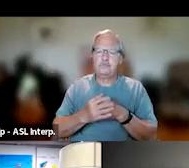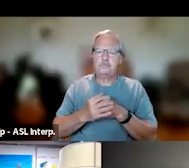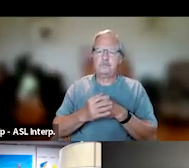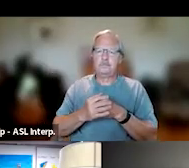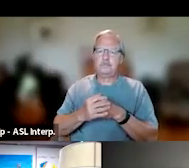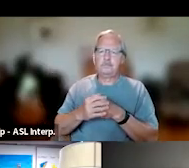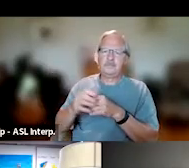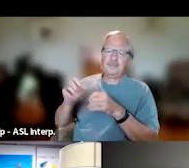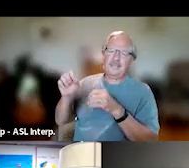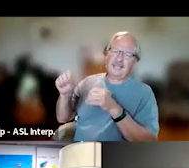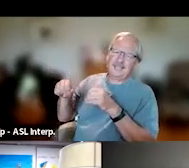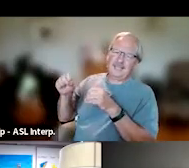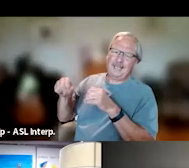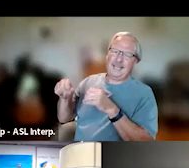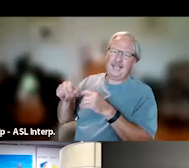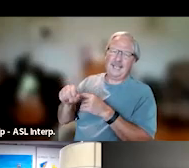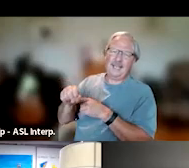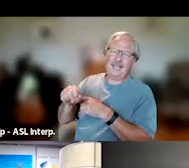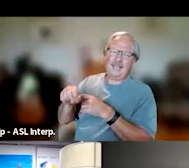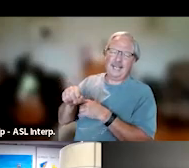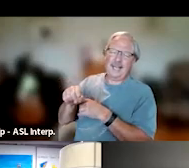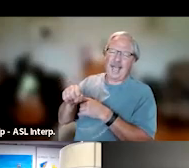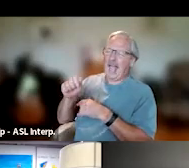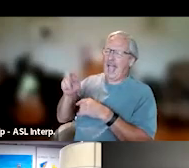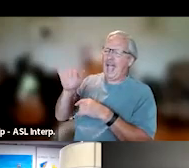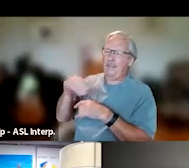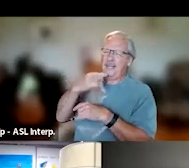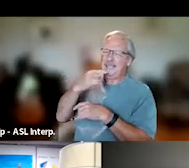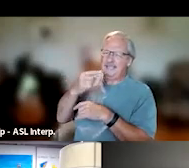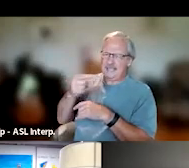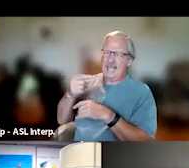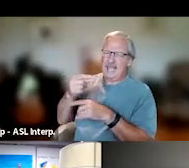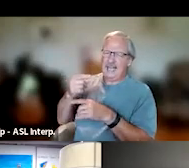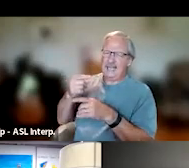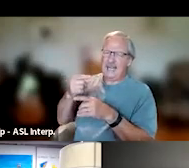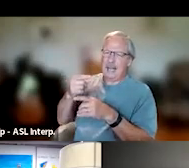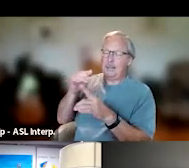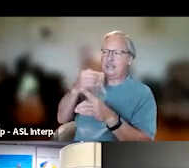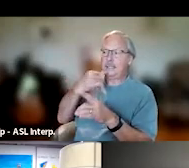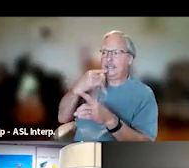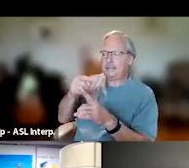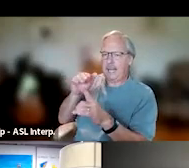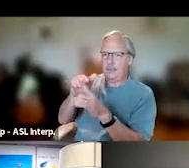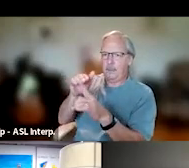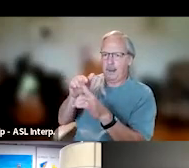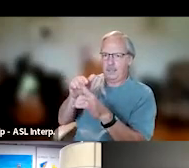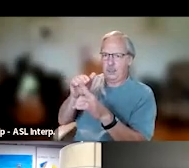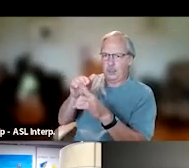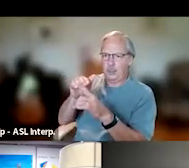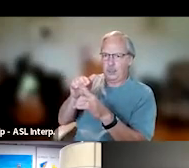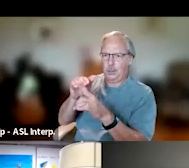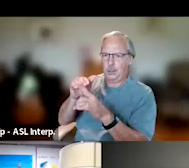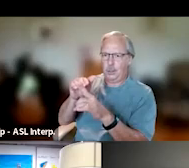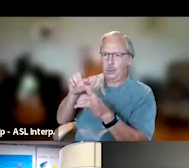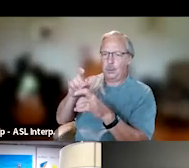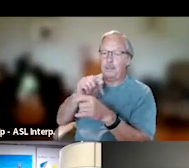So Abby hinted on the reminder, I'm gonna just say the reminder, you should really make sure that you are,